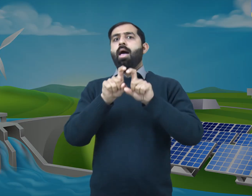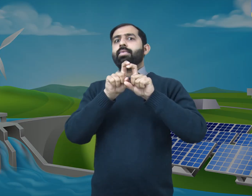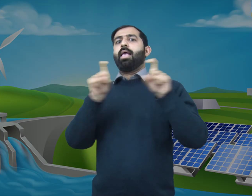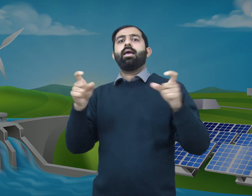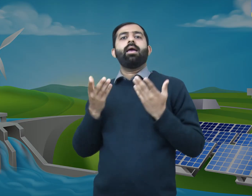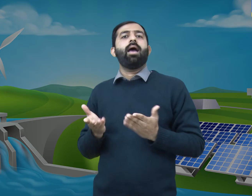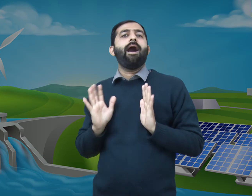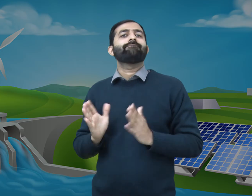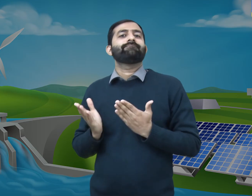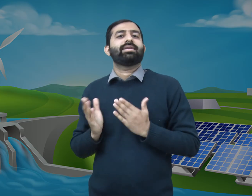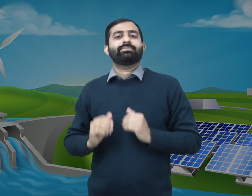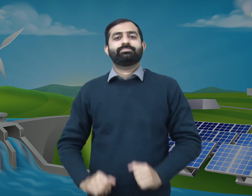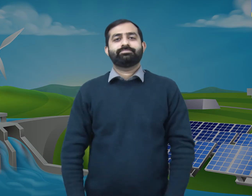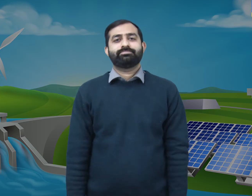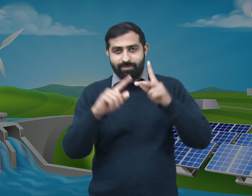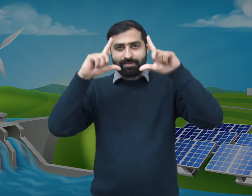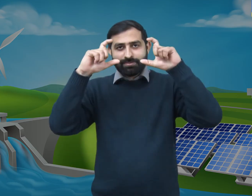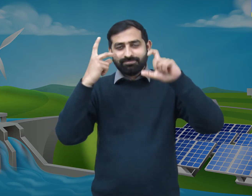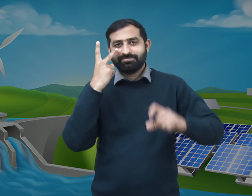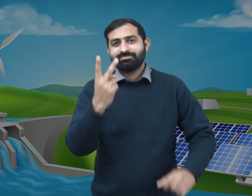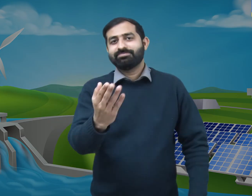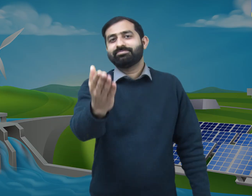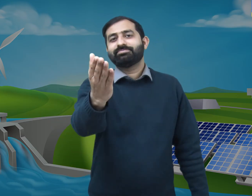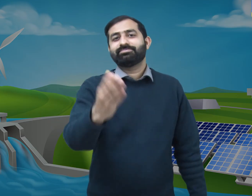I hope this is clear to you. Now look at this picture.